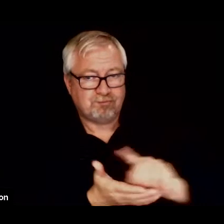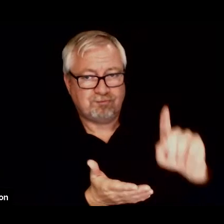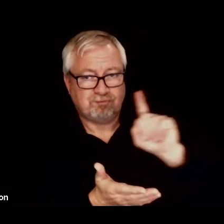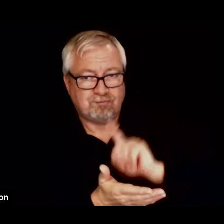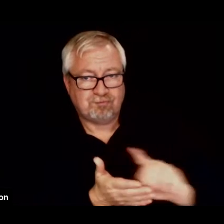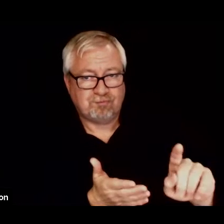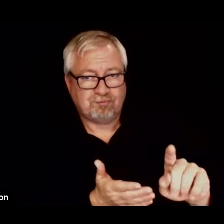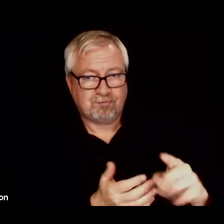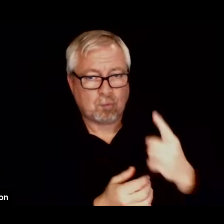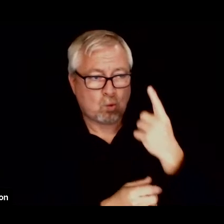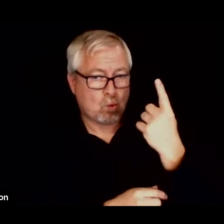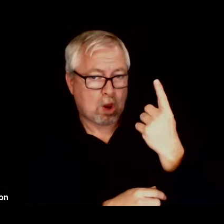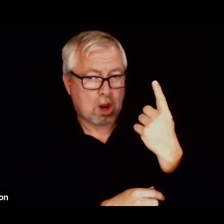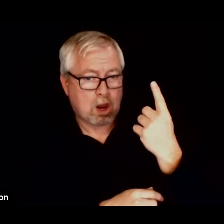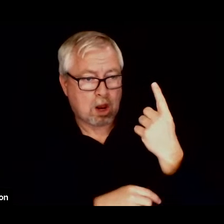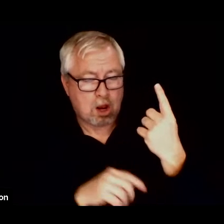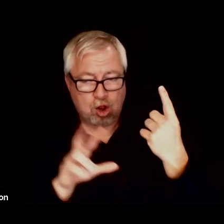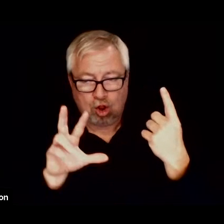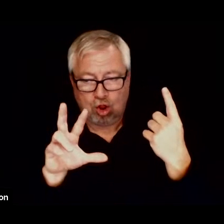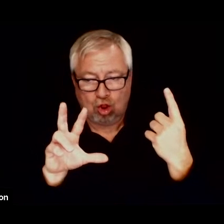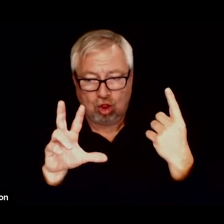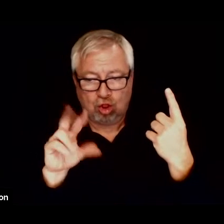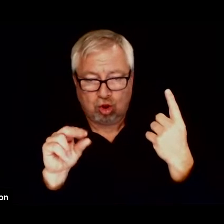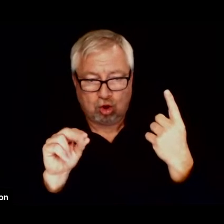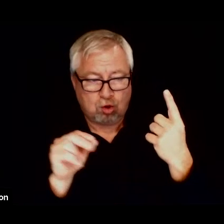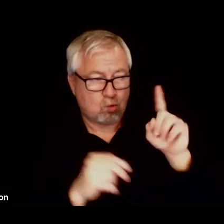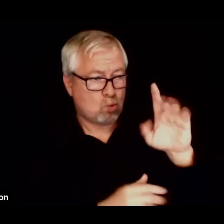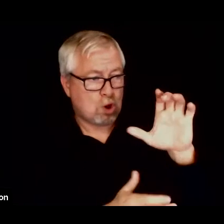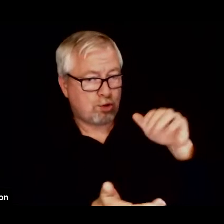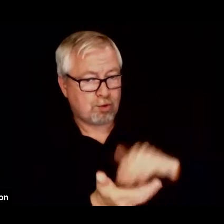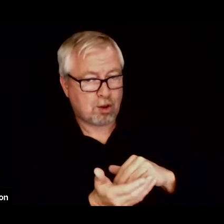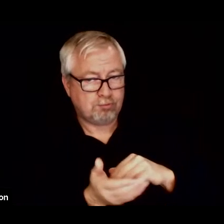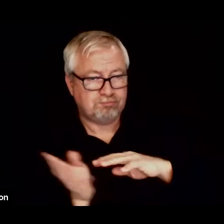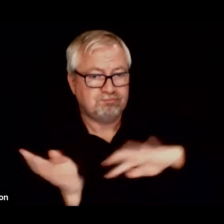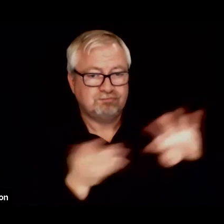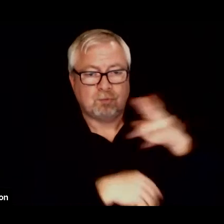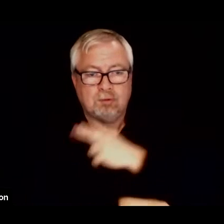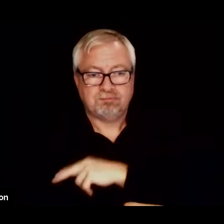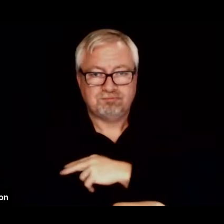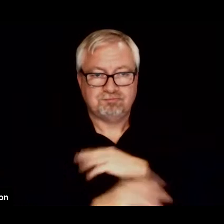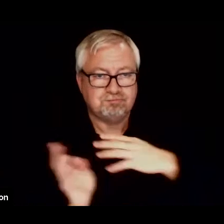and our ICU admissions remain near the highest levels that we have seen throughout the pandemic.